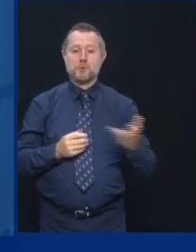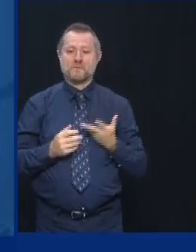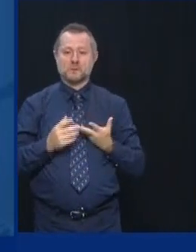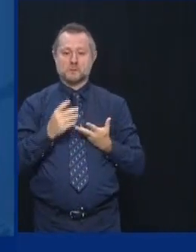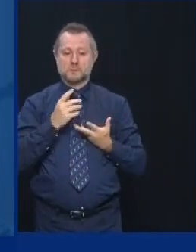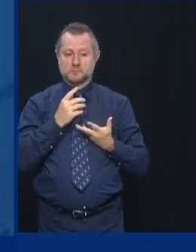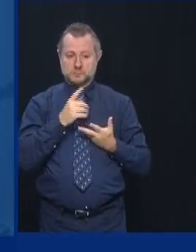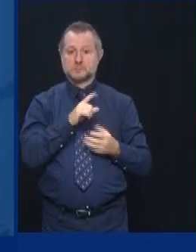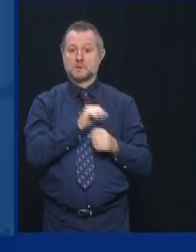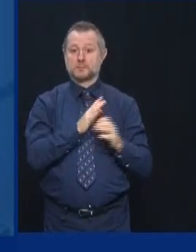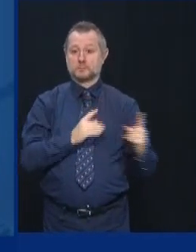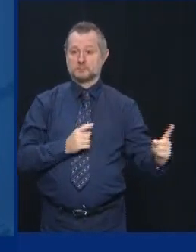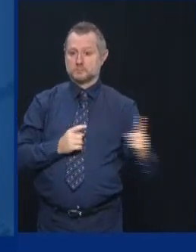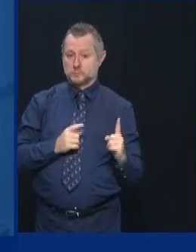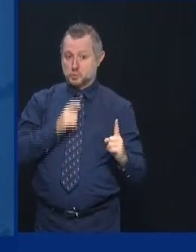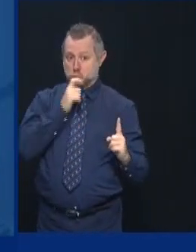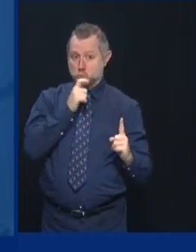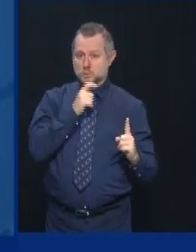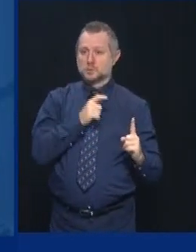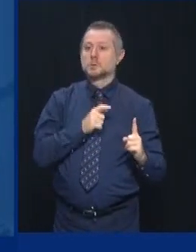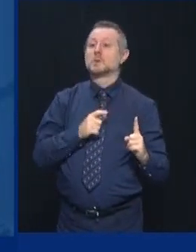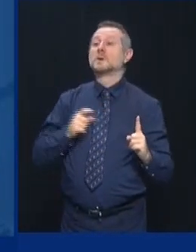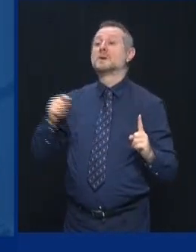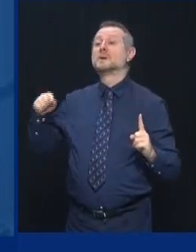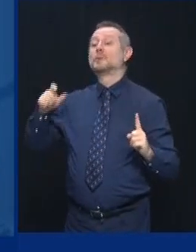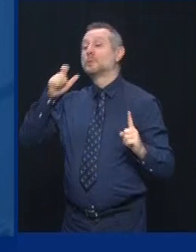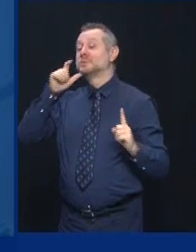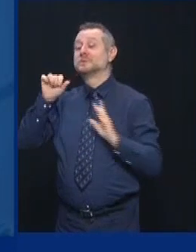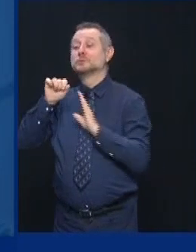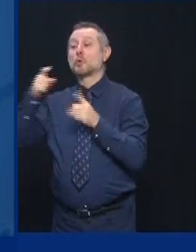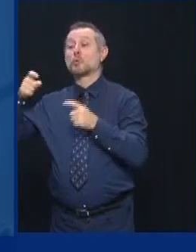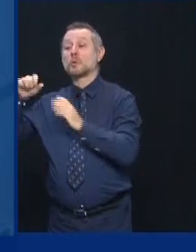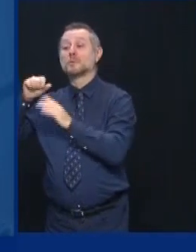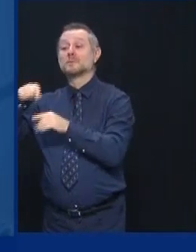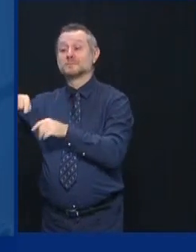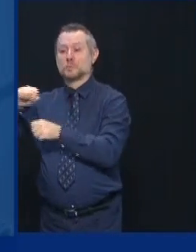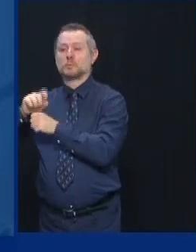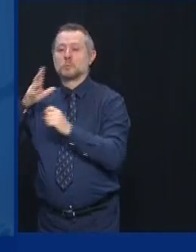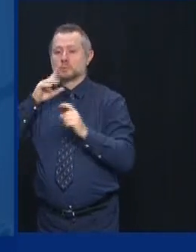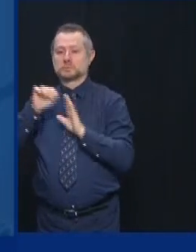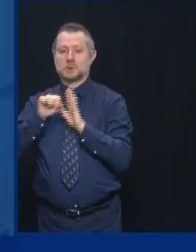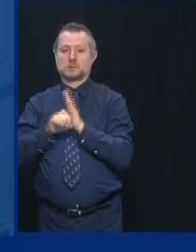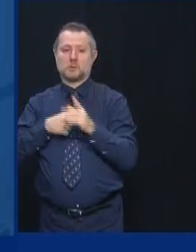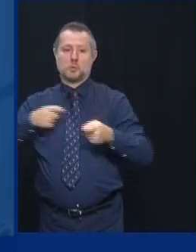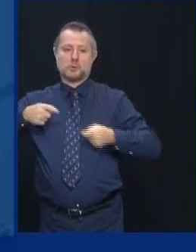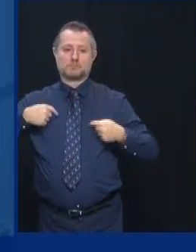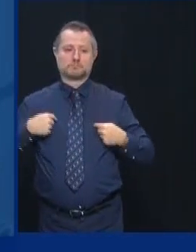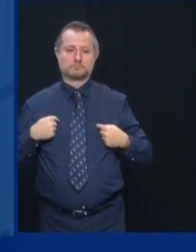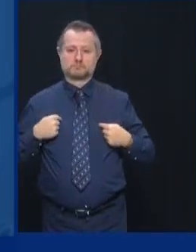OKAY? LOCAL GOVERNMENTS WILL NEED TO